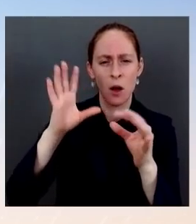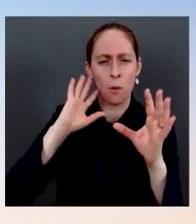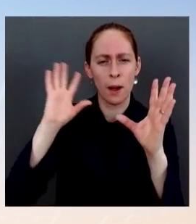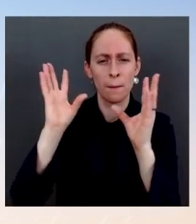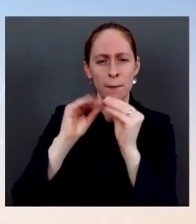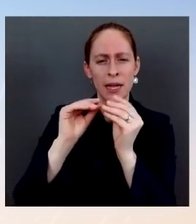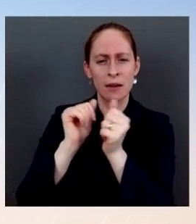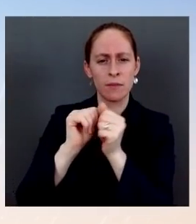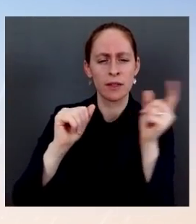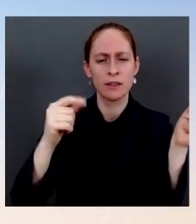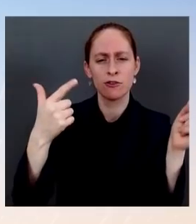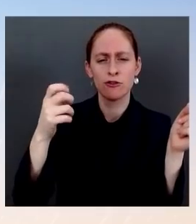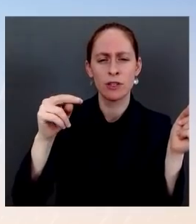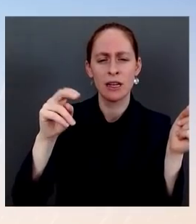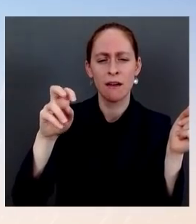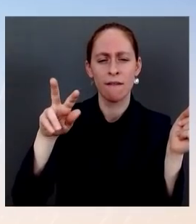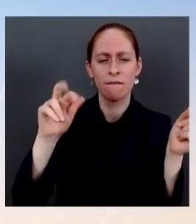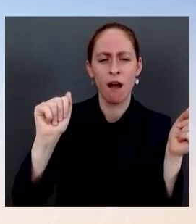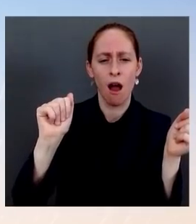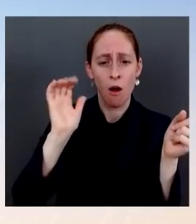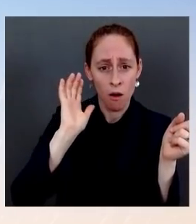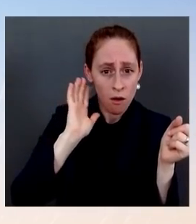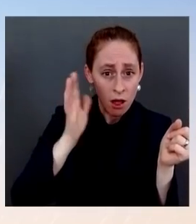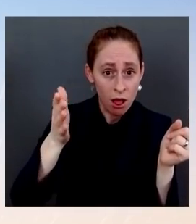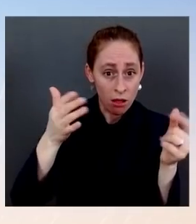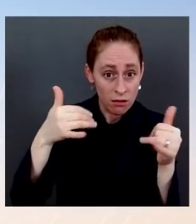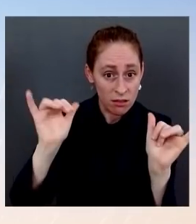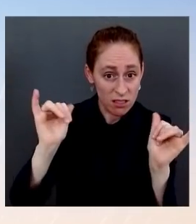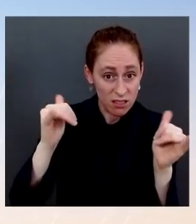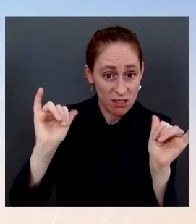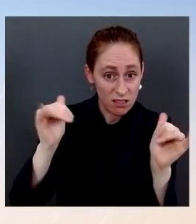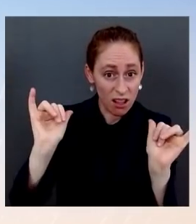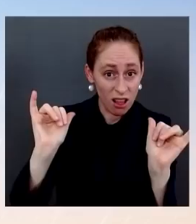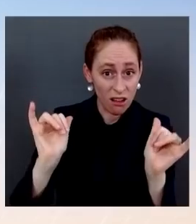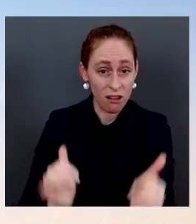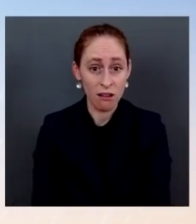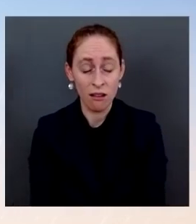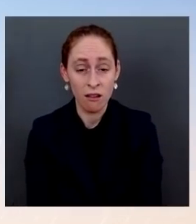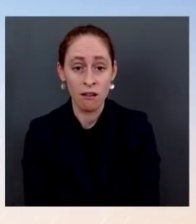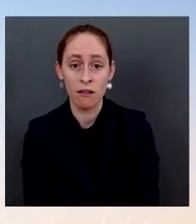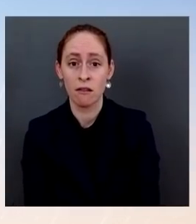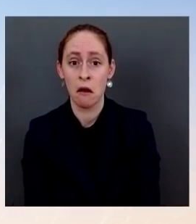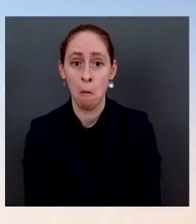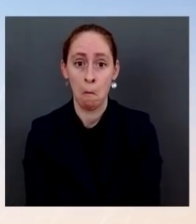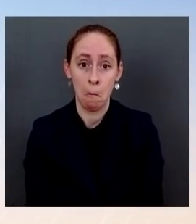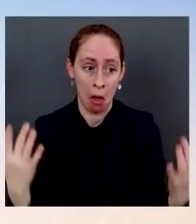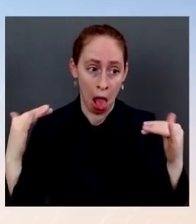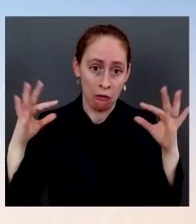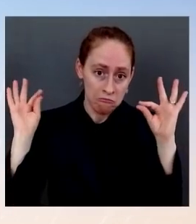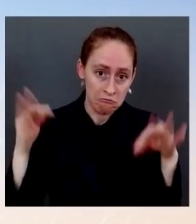The Press: Why not? And why do think he would say that if that's not true? Is he trying to sandbag you? Ms. Psaki: I can't speak to what President Putin's motivation